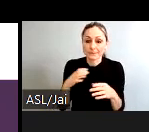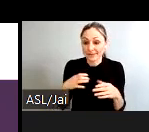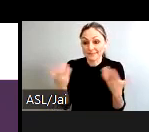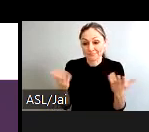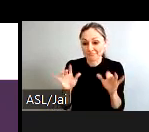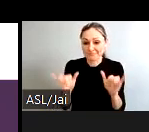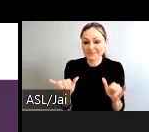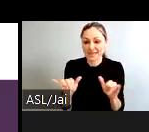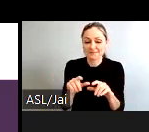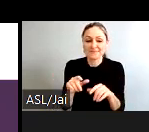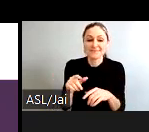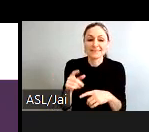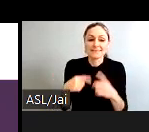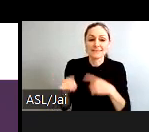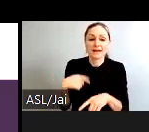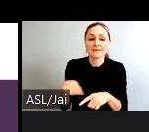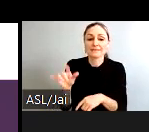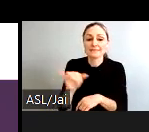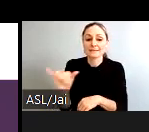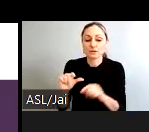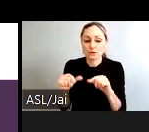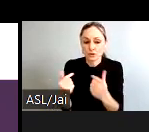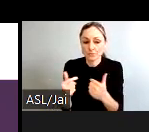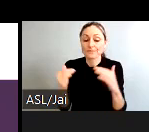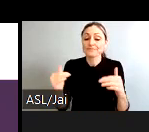Low-income. An individual whose income is not more